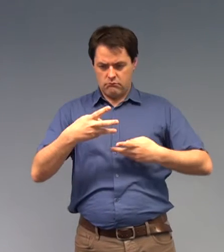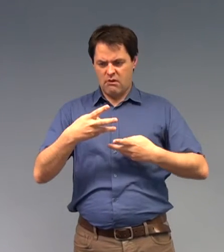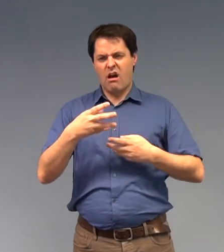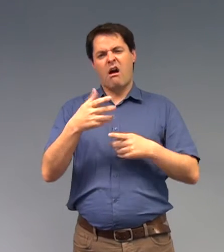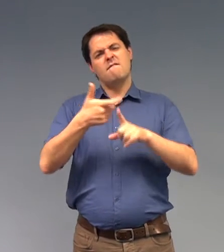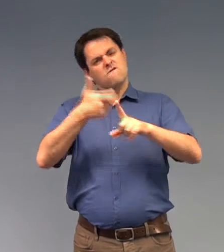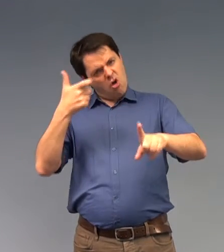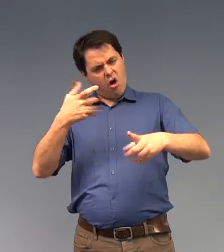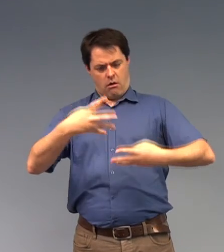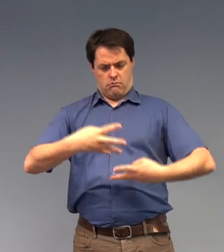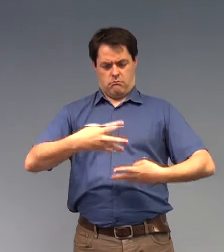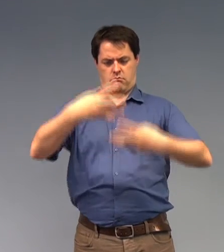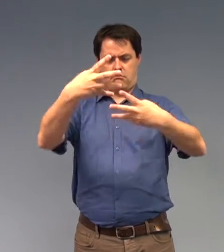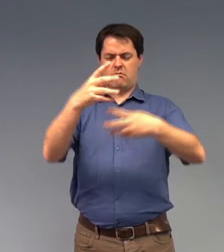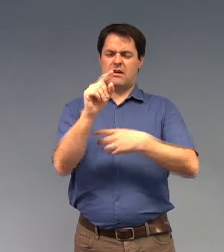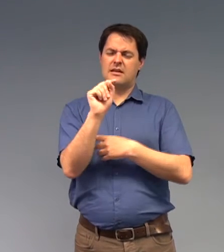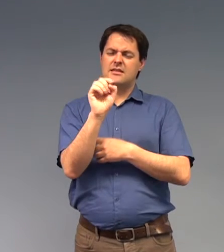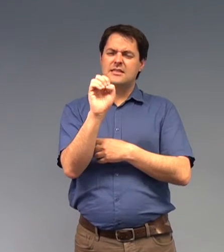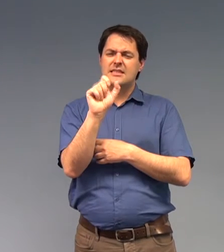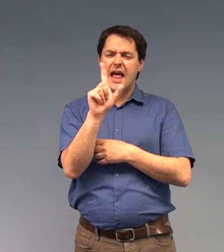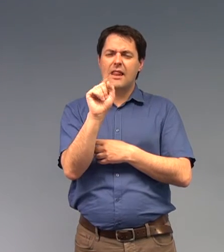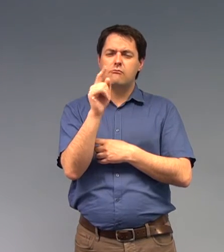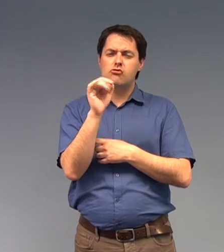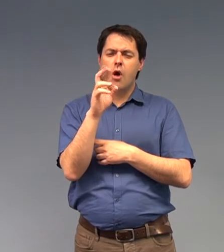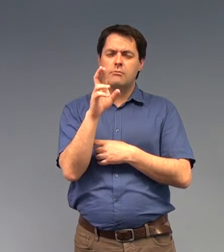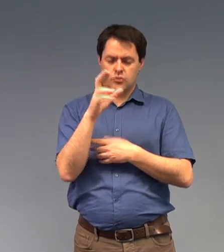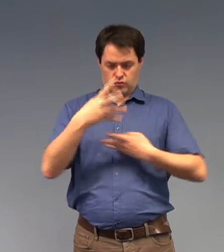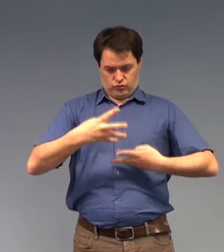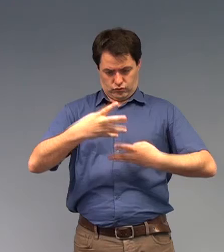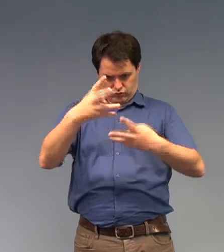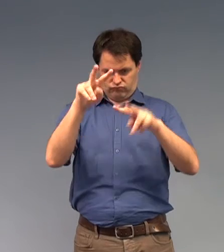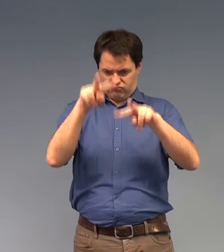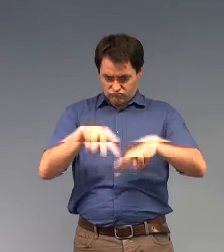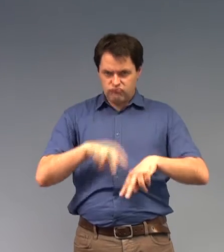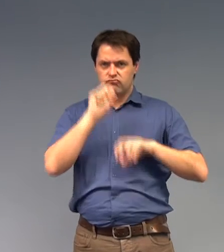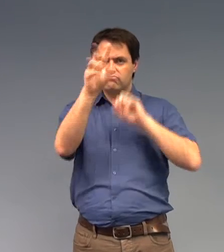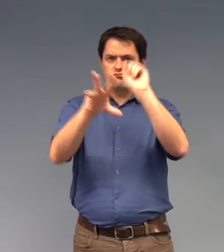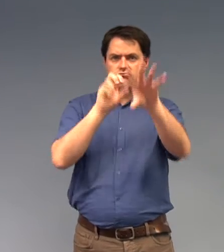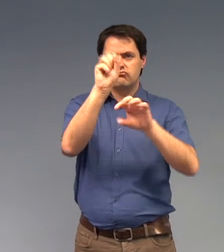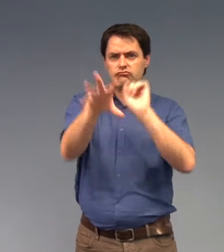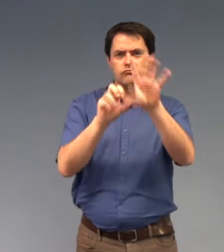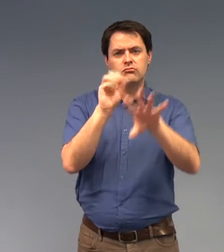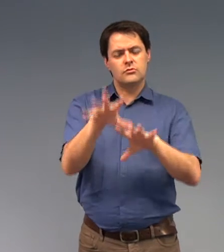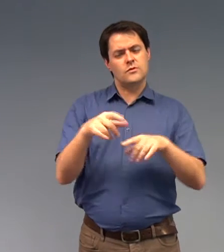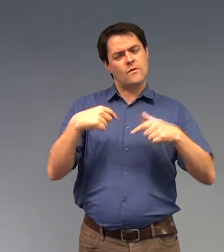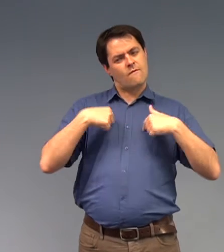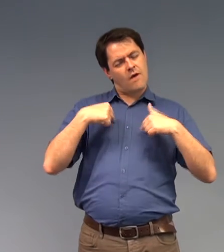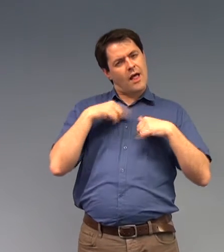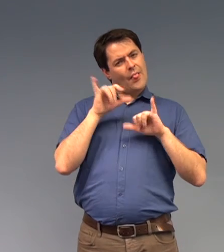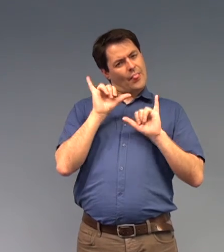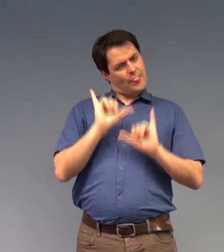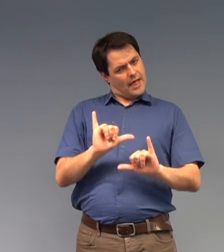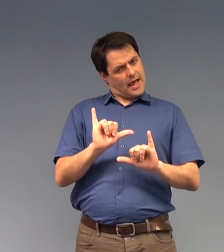of what sign language can look like on television. And also the work that those presenters did from teleprompter